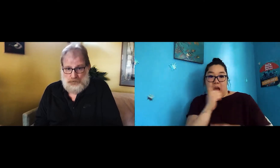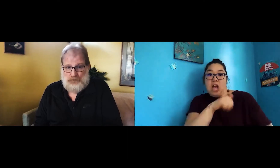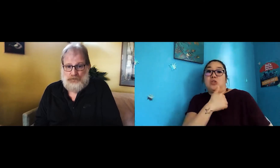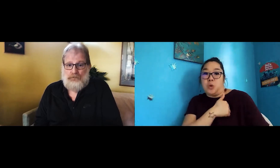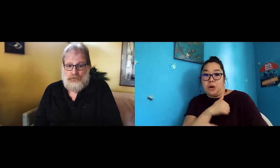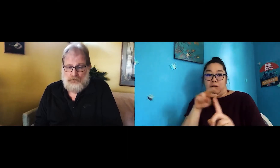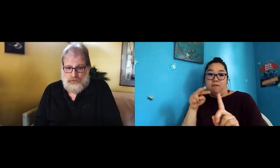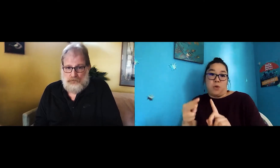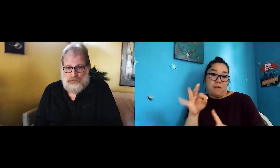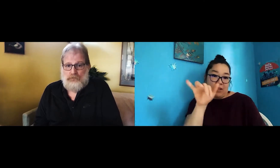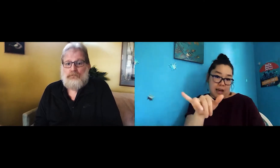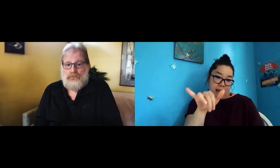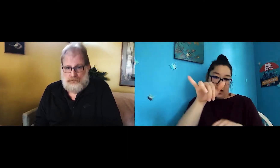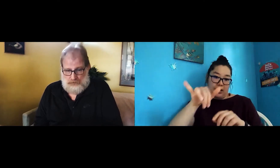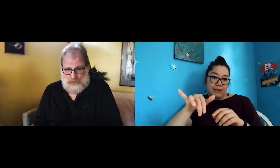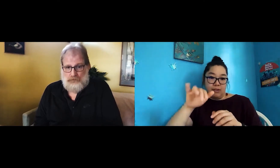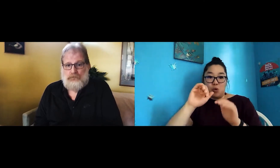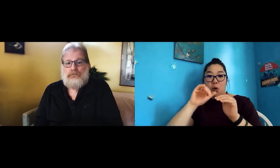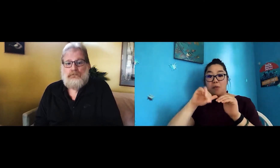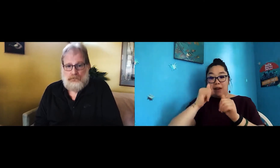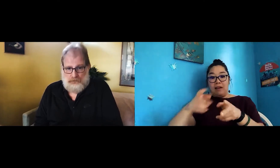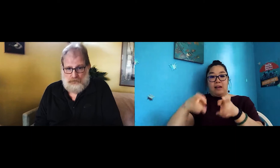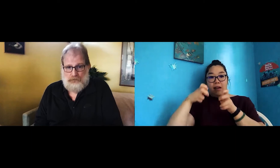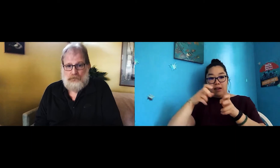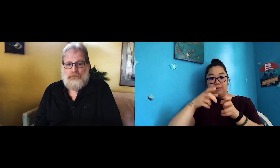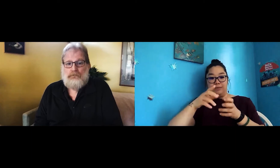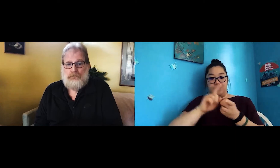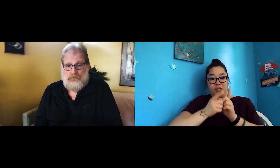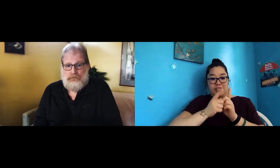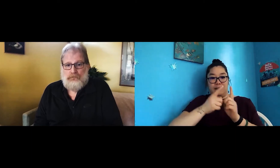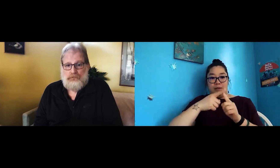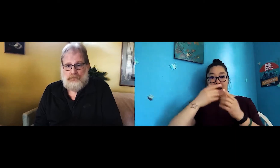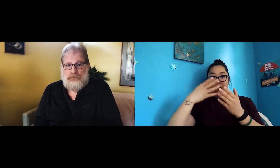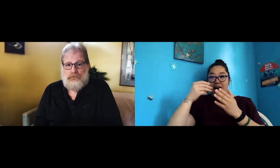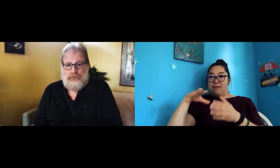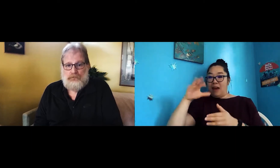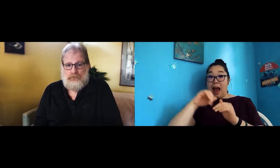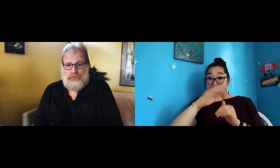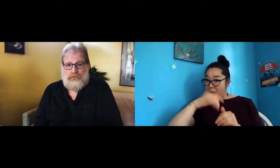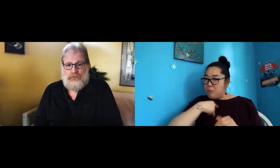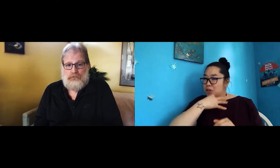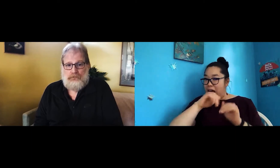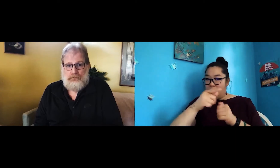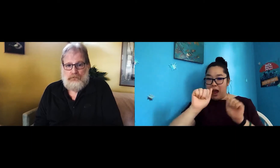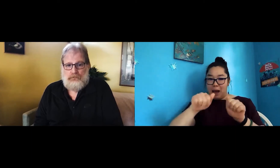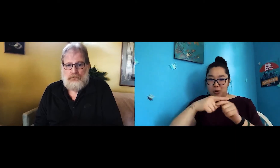and the attitudes, the perceptions of that era influence the translation process. I'm interested